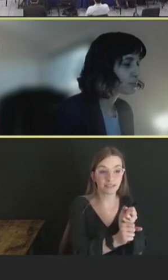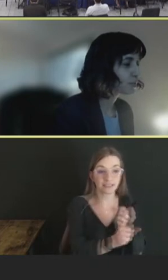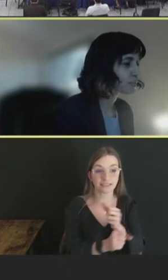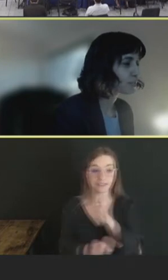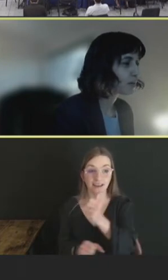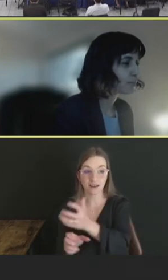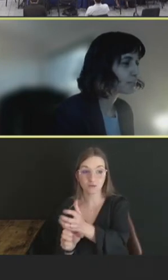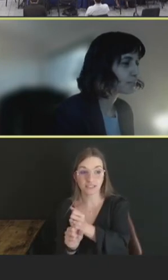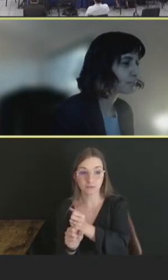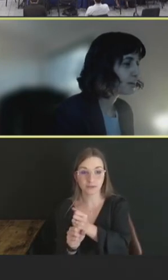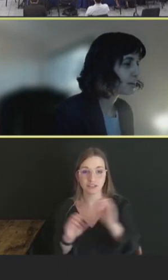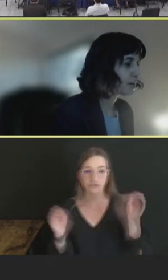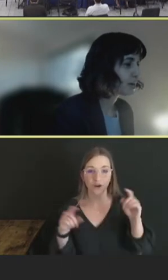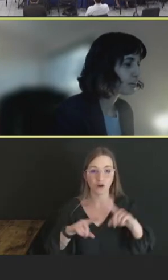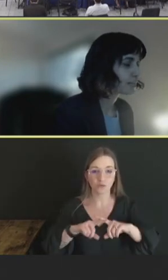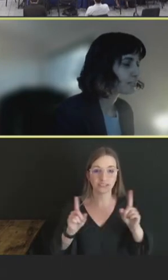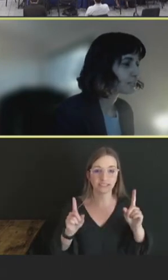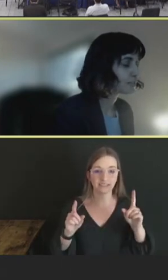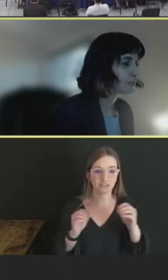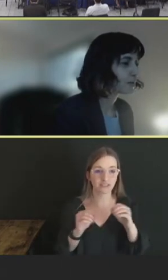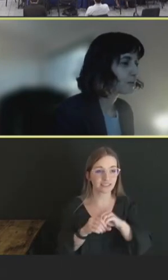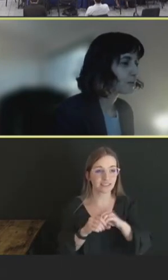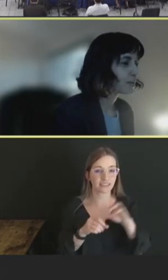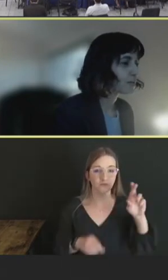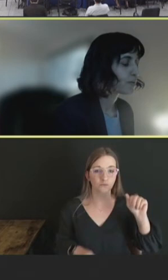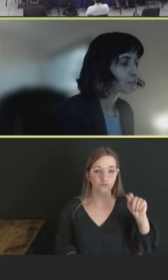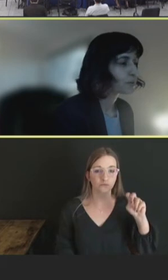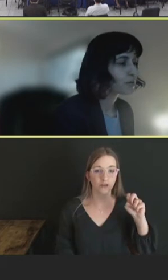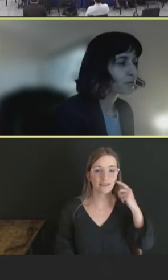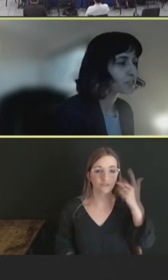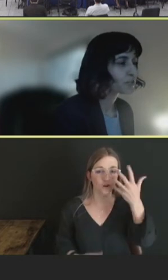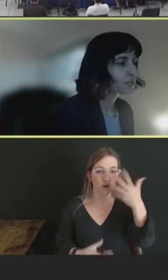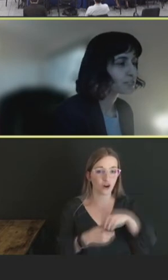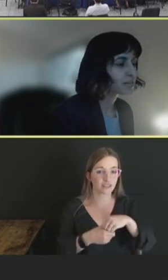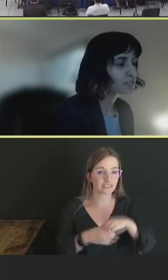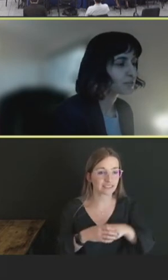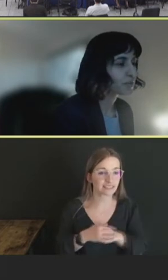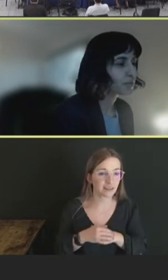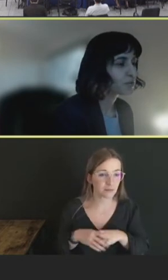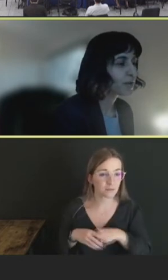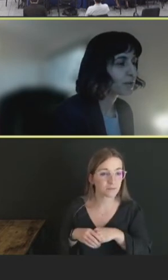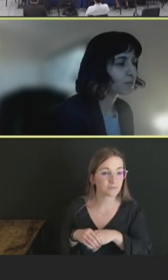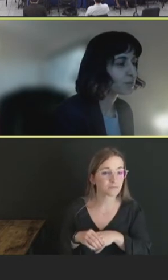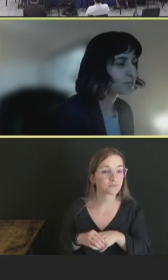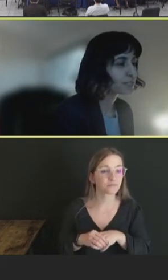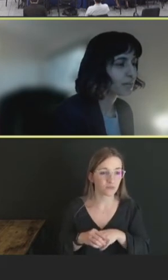thiomersal content and autism. There have also been reassuring studies from the U.K. and the USA,